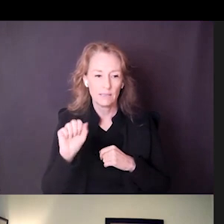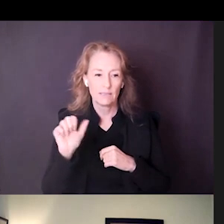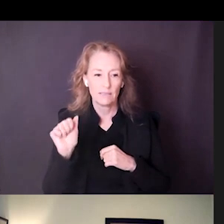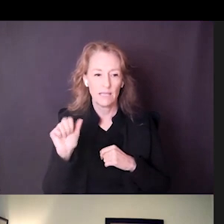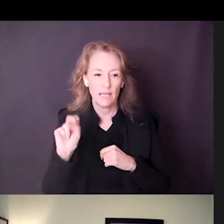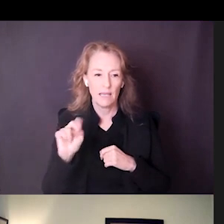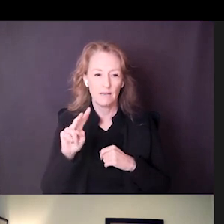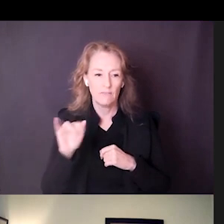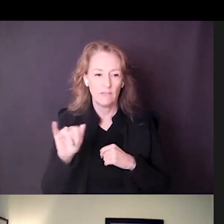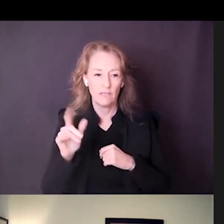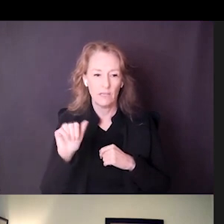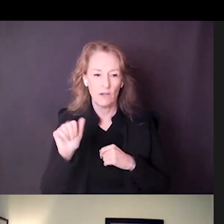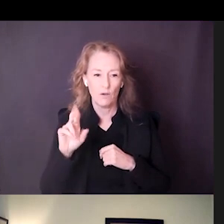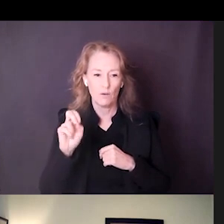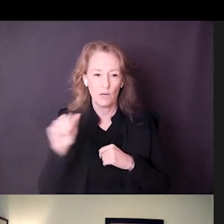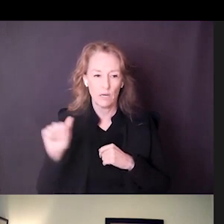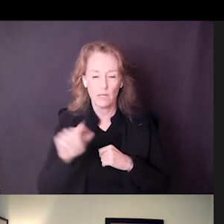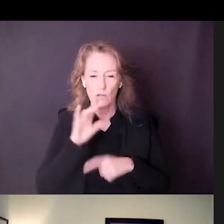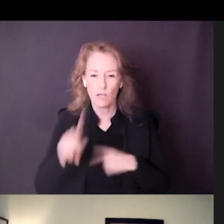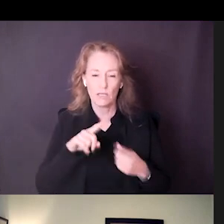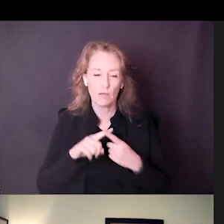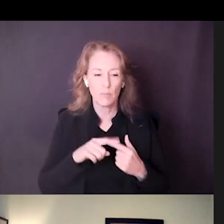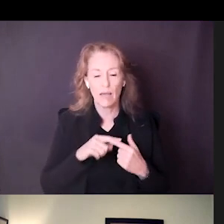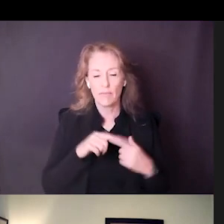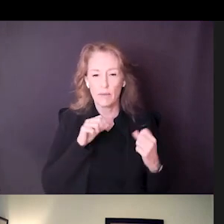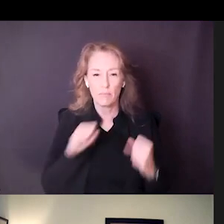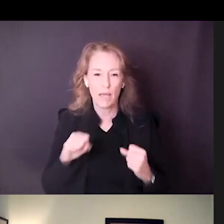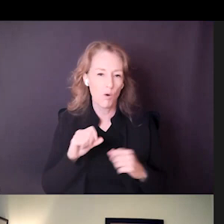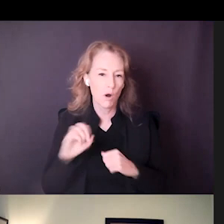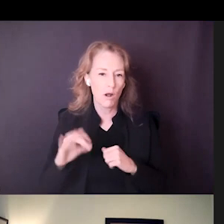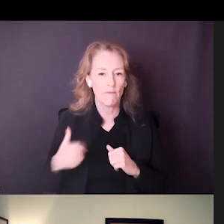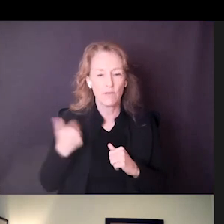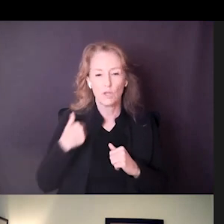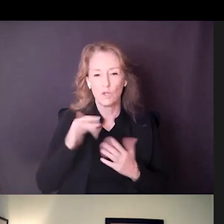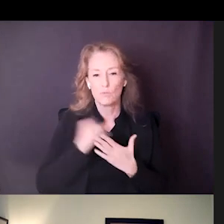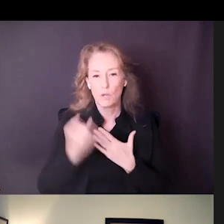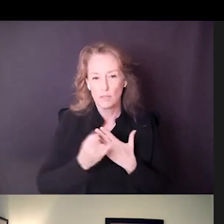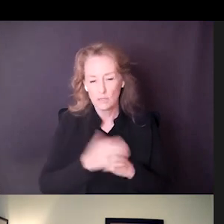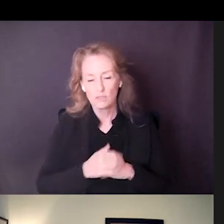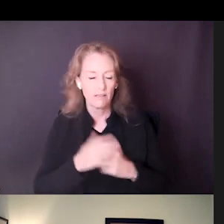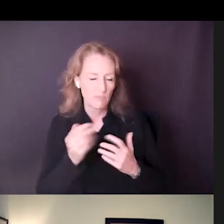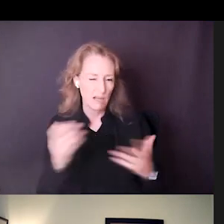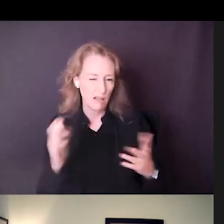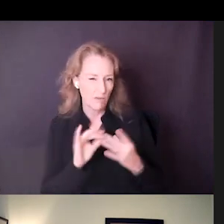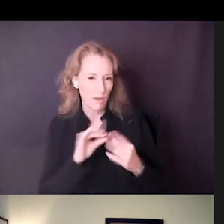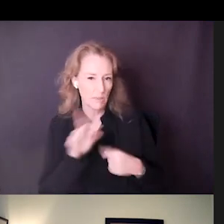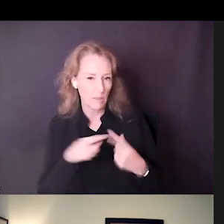WE KNOW THERE IS A LOT OF INTEREST IN YOUTH SERVICES SO BE SURE TO JOIN FOR THAT.